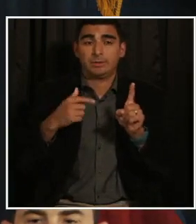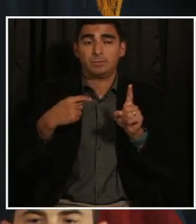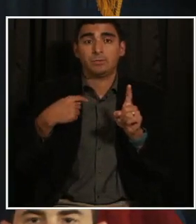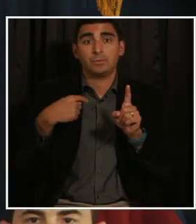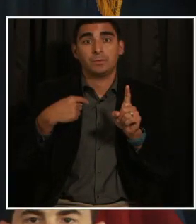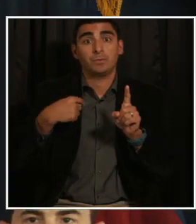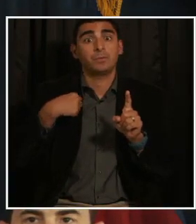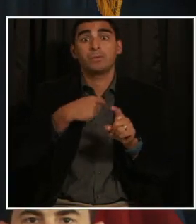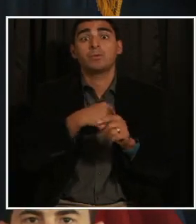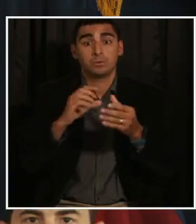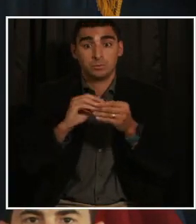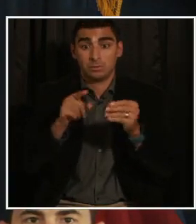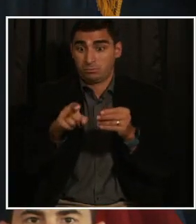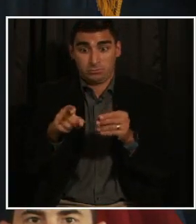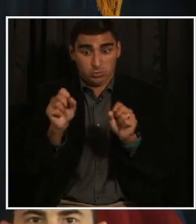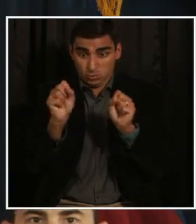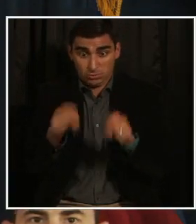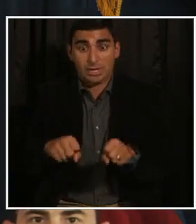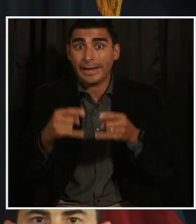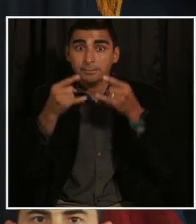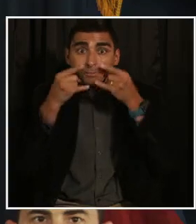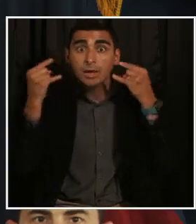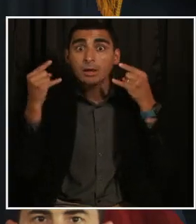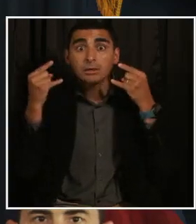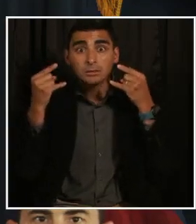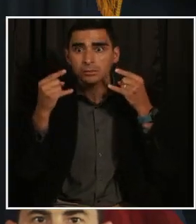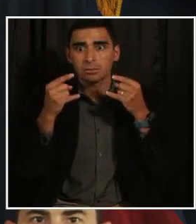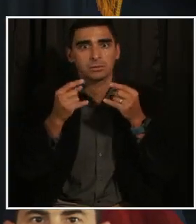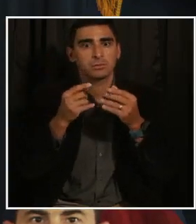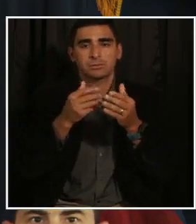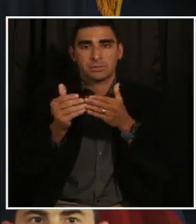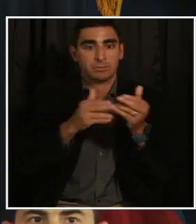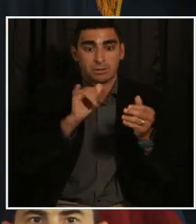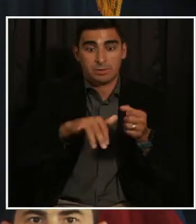can wear a mask even if you live in a district that doesn't require it require